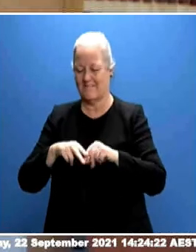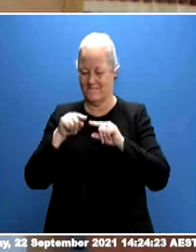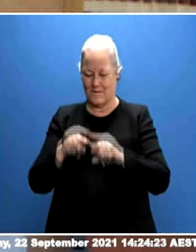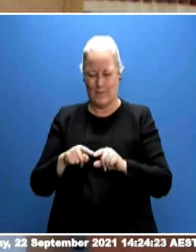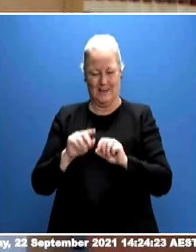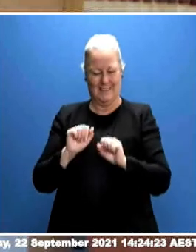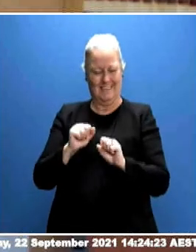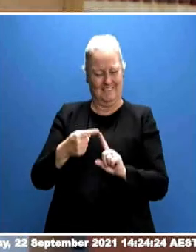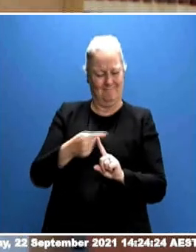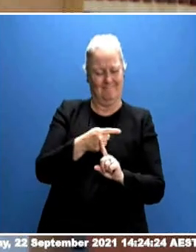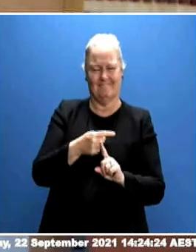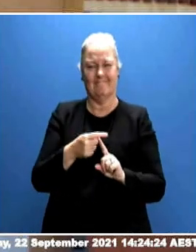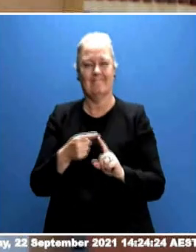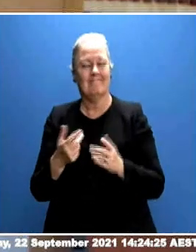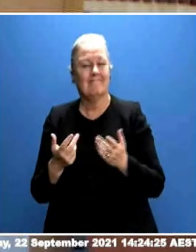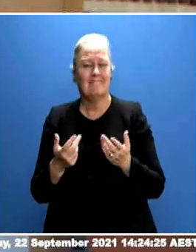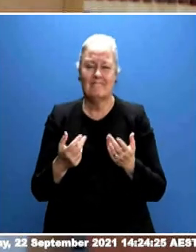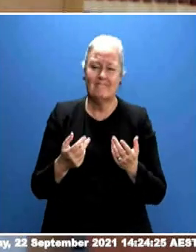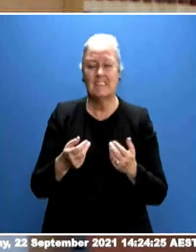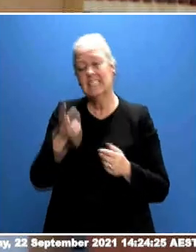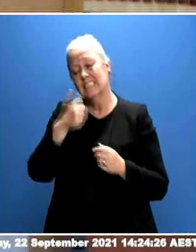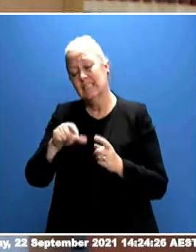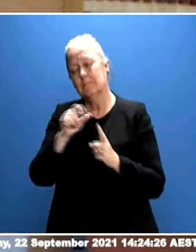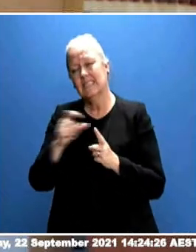We have - around about 60% of the children who have come to Kath French